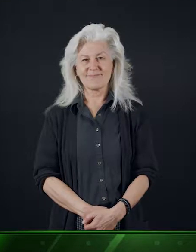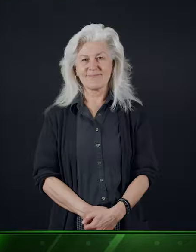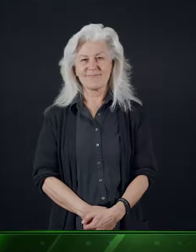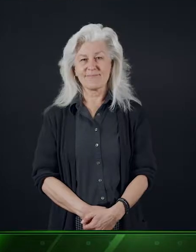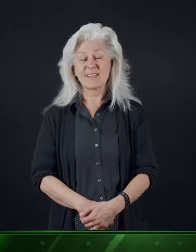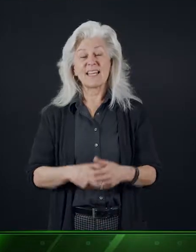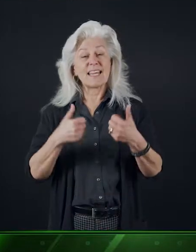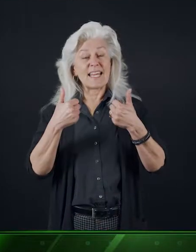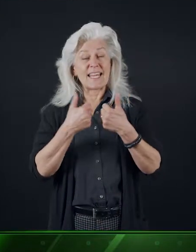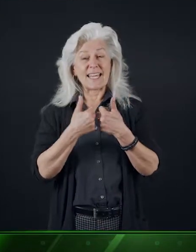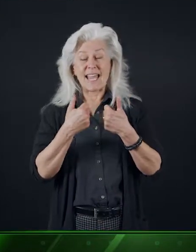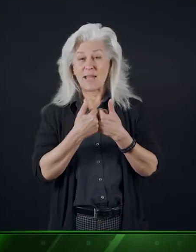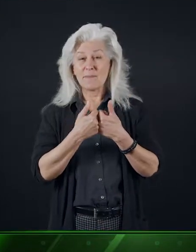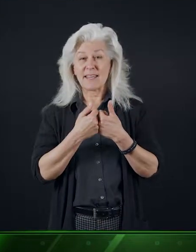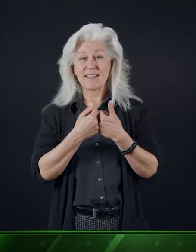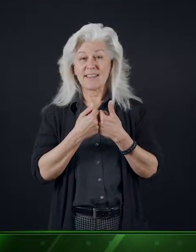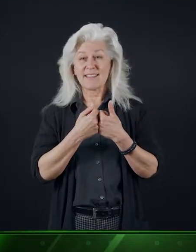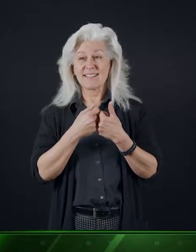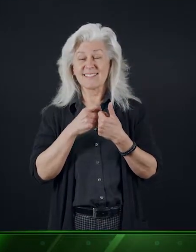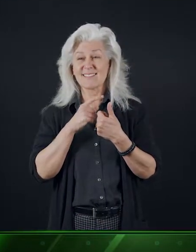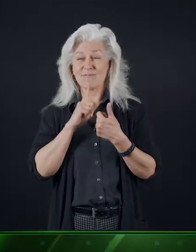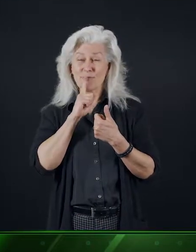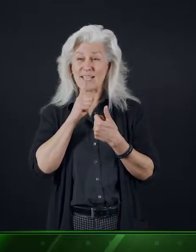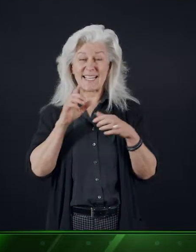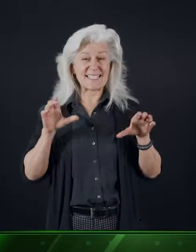Gaming is such, just an activity that brings people together.